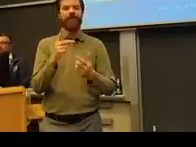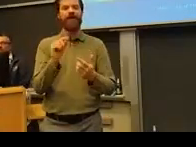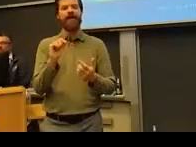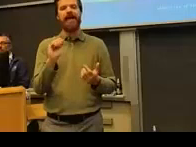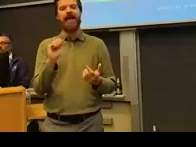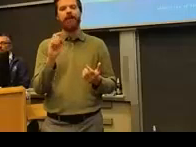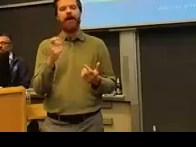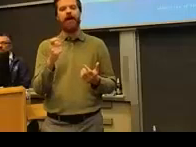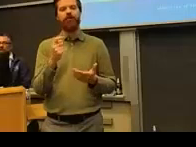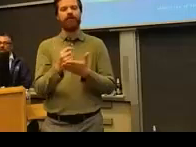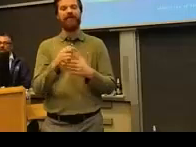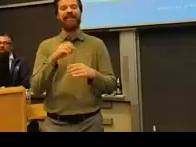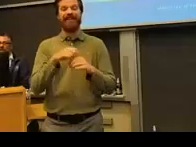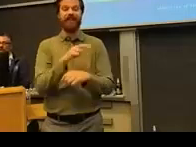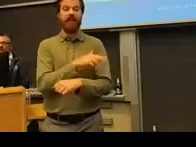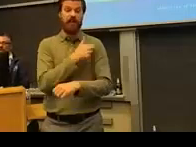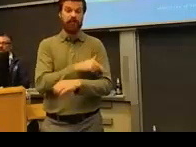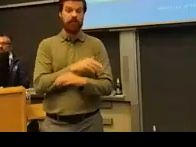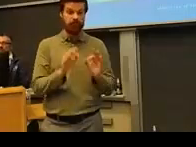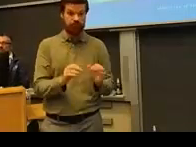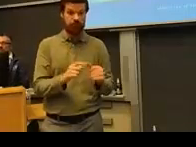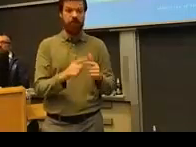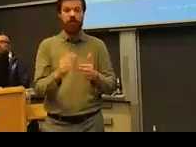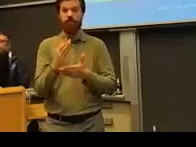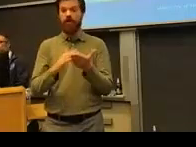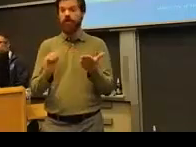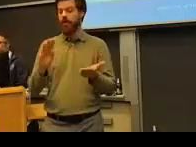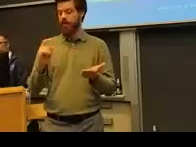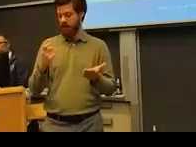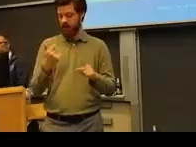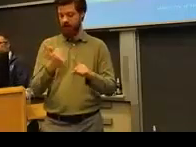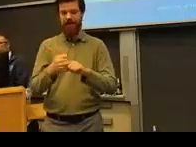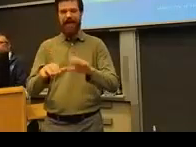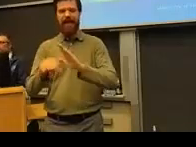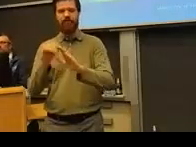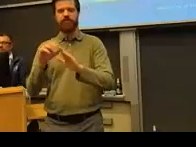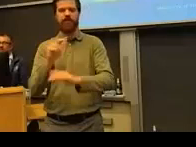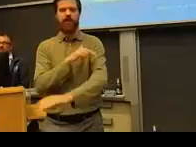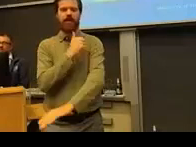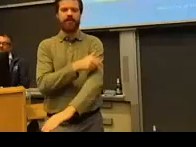hospital and then uh part of their antibiotic treatment outside of the hospital using using